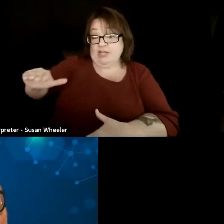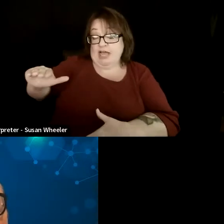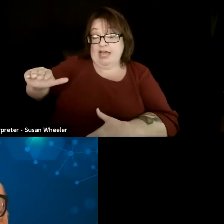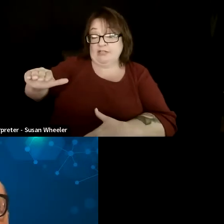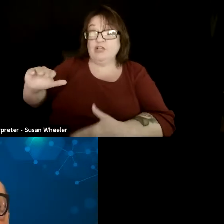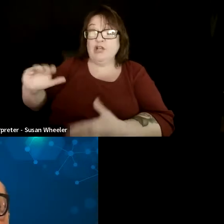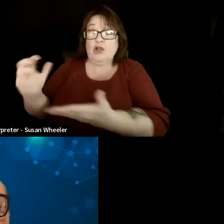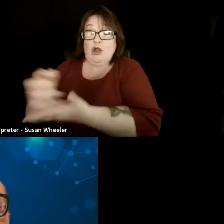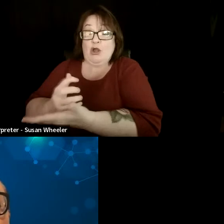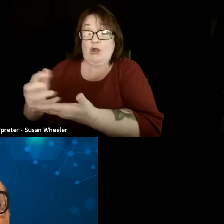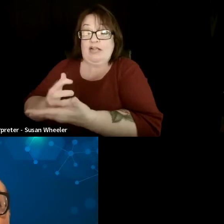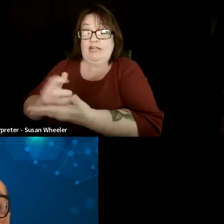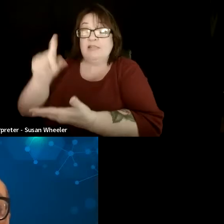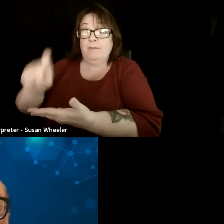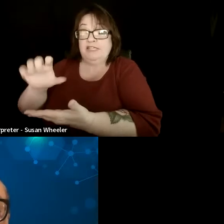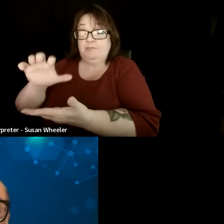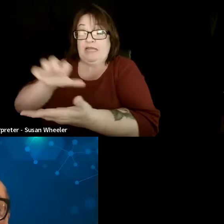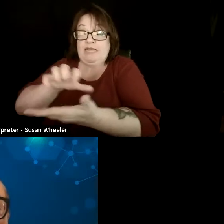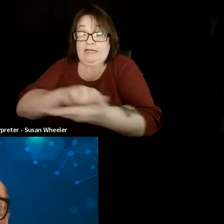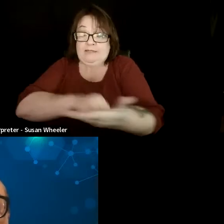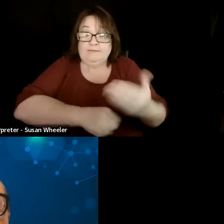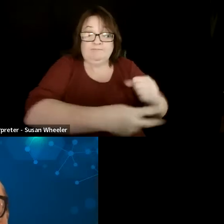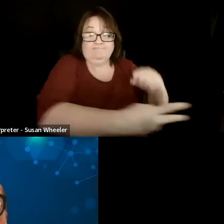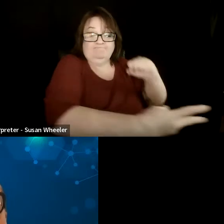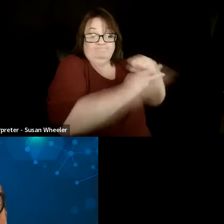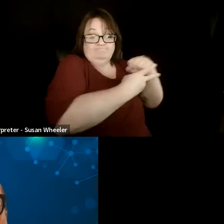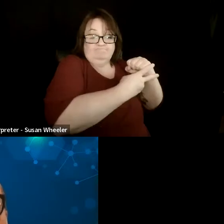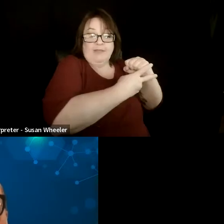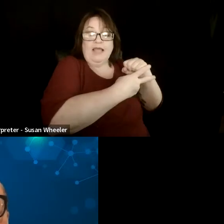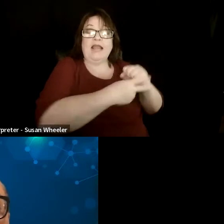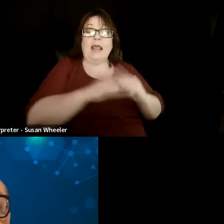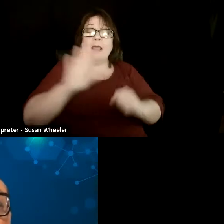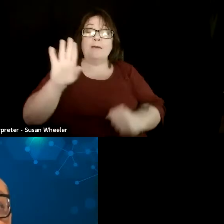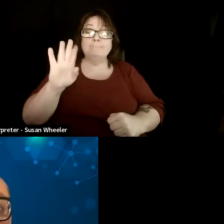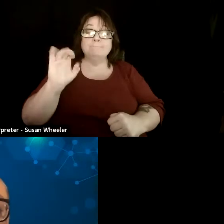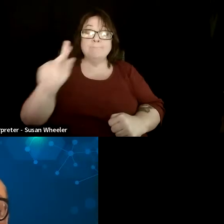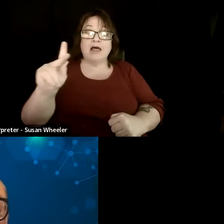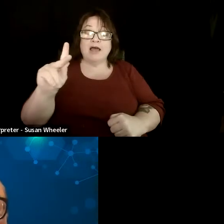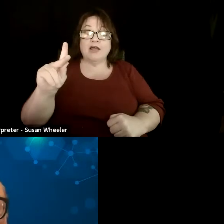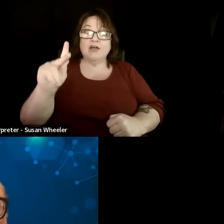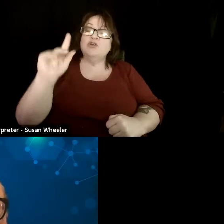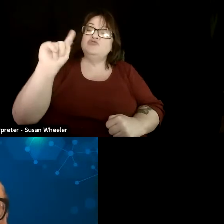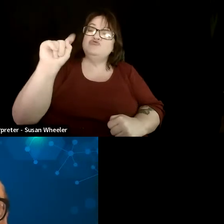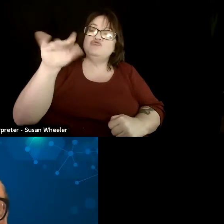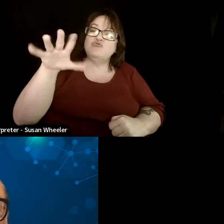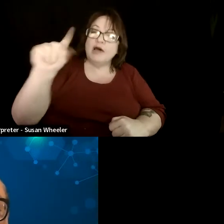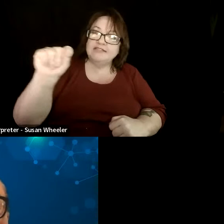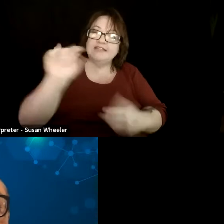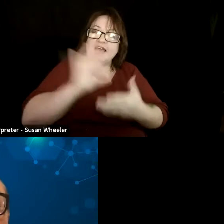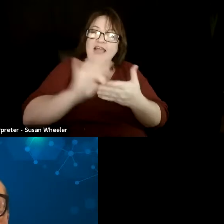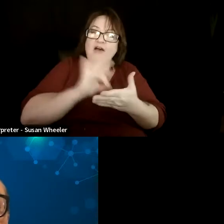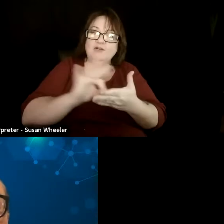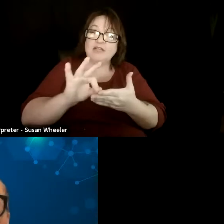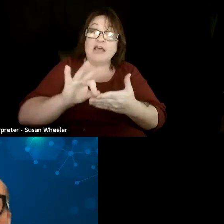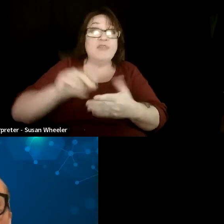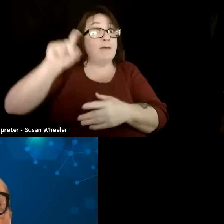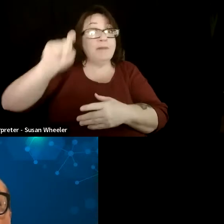and it has to be placed in a blocked trust account. And that has to be done within 15 days of the minor's employment.